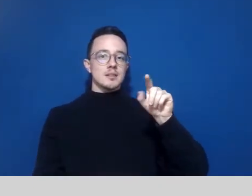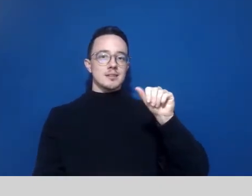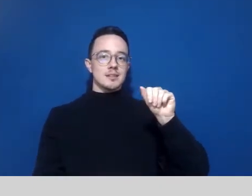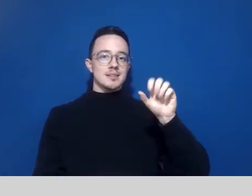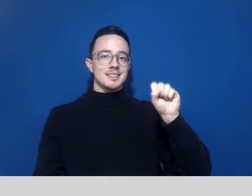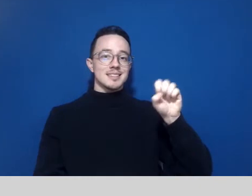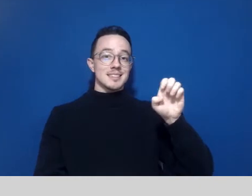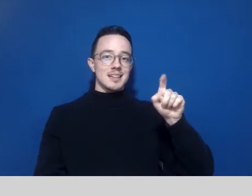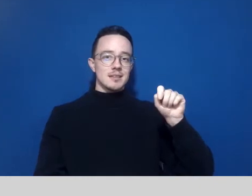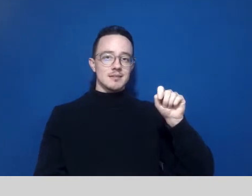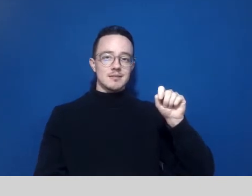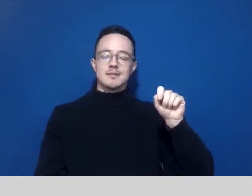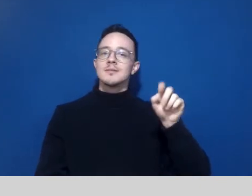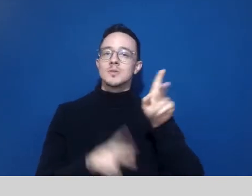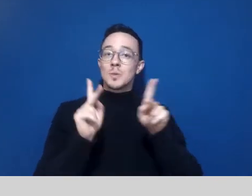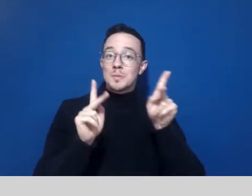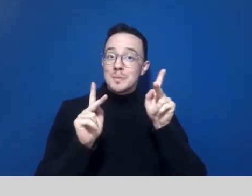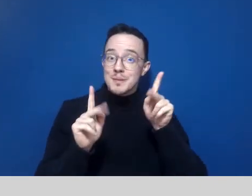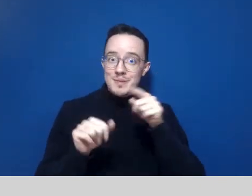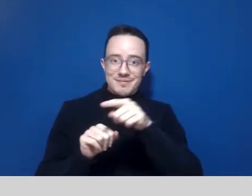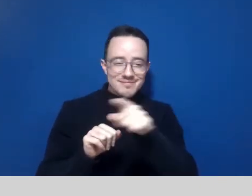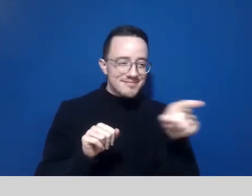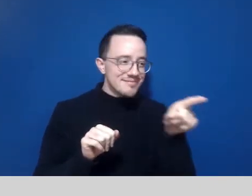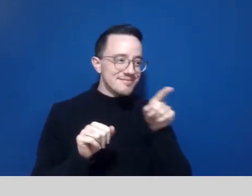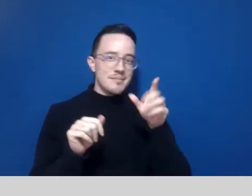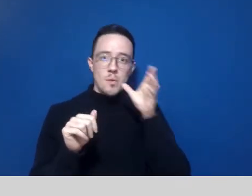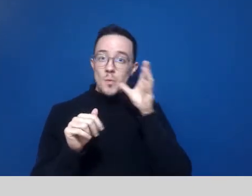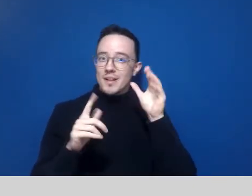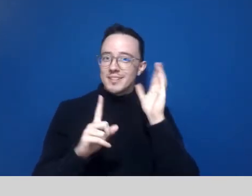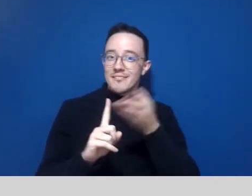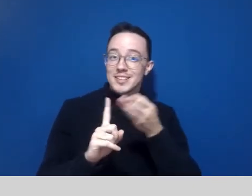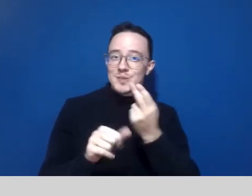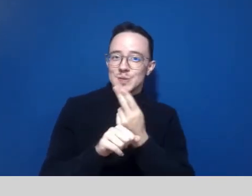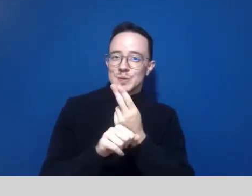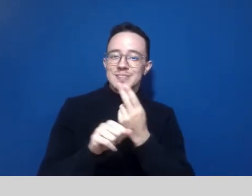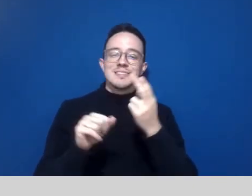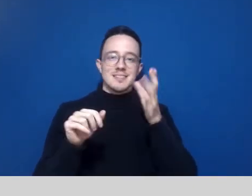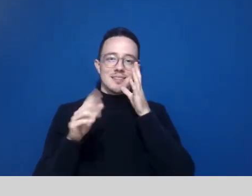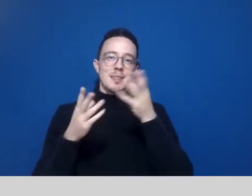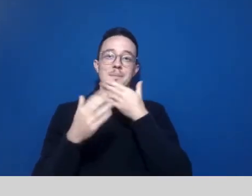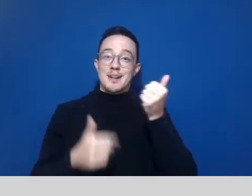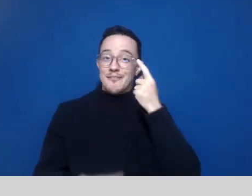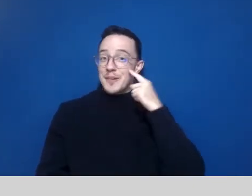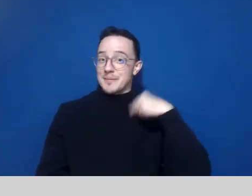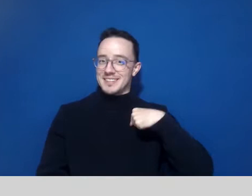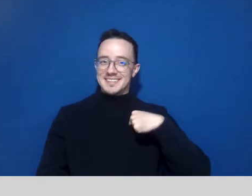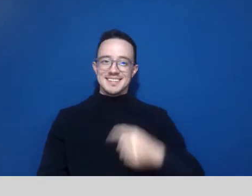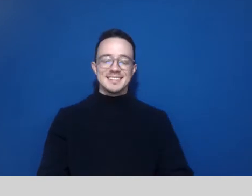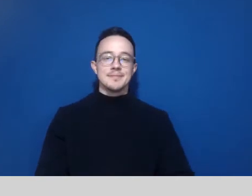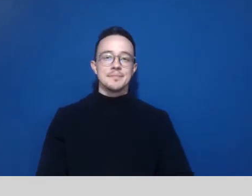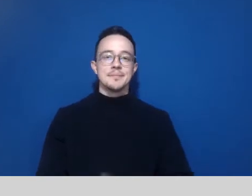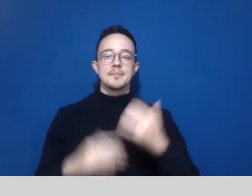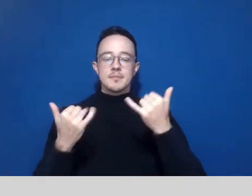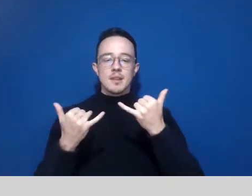So the more people I can use convince to use SQLite to solve things, the better. So let's talk about SQLite,